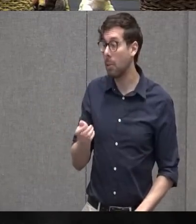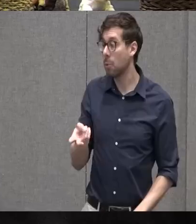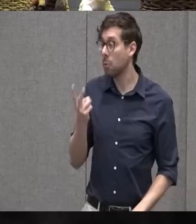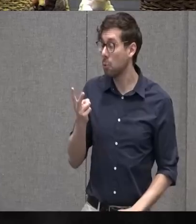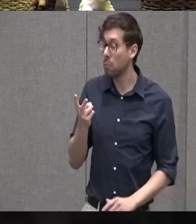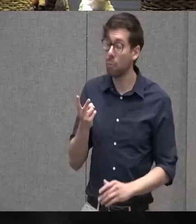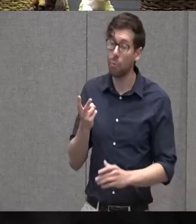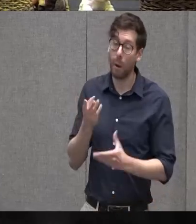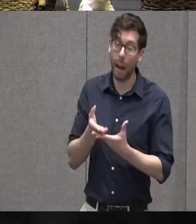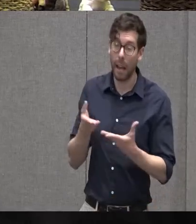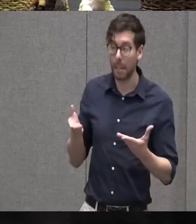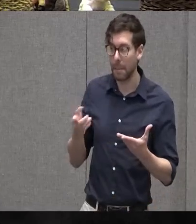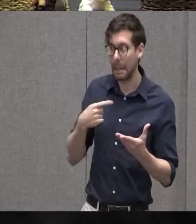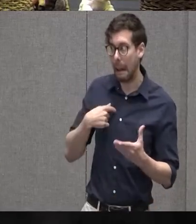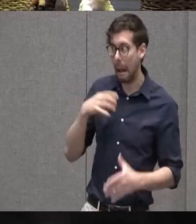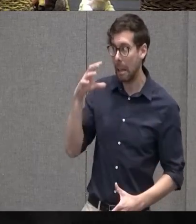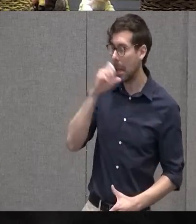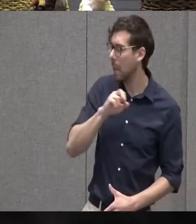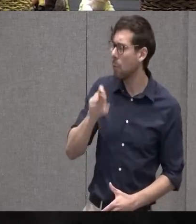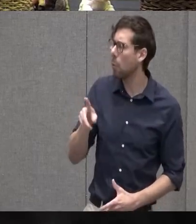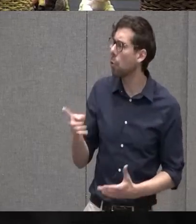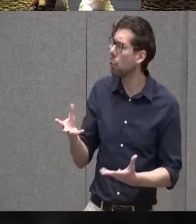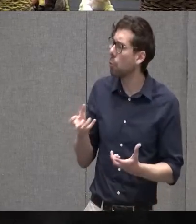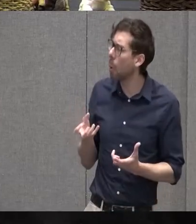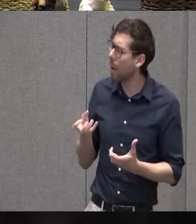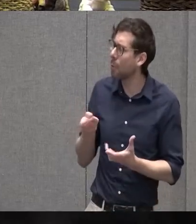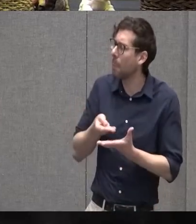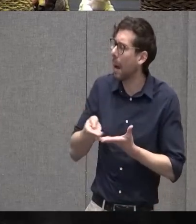I just was wondering if you would be thinking